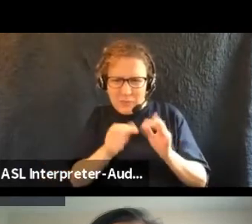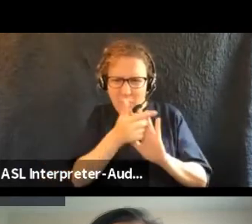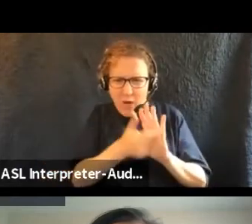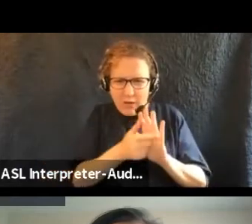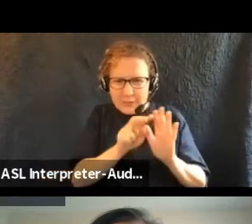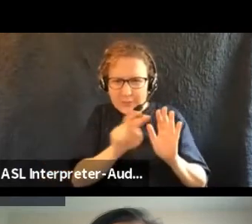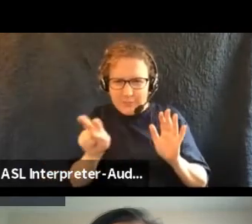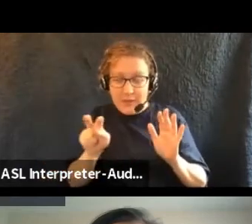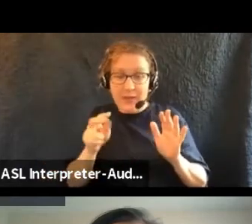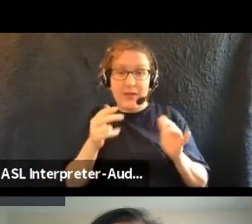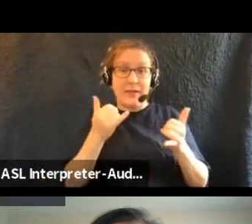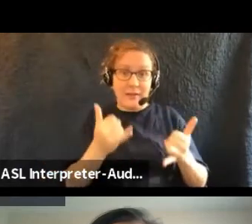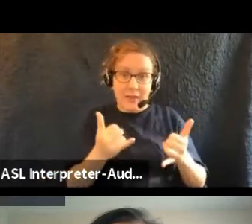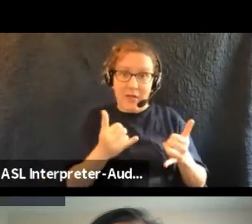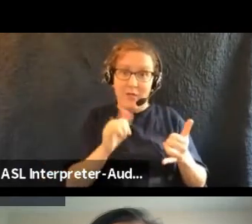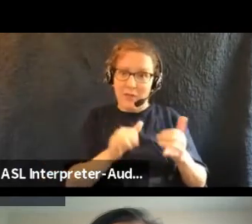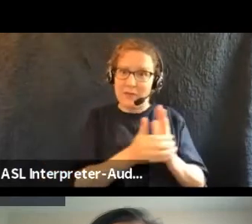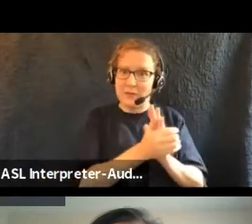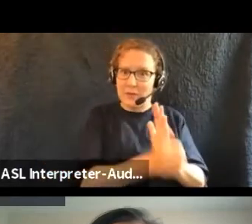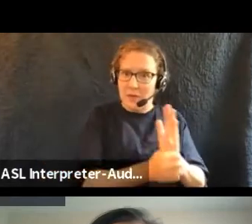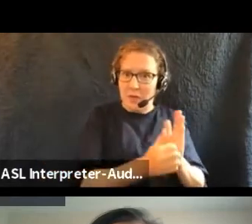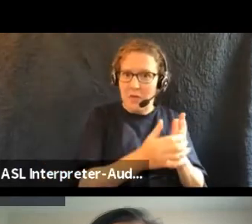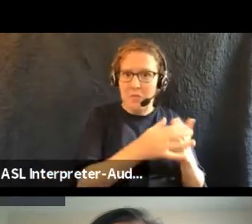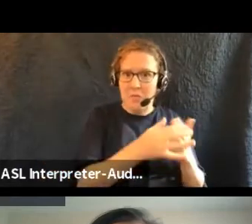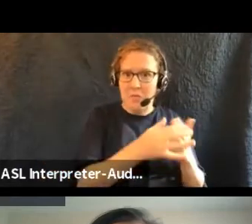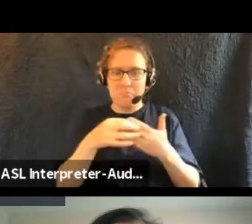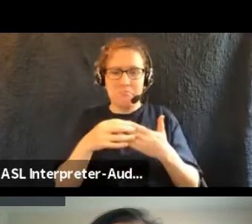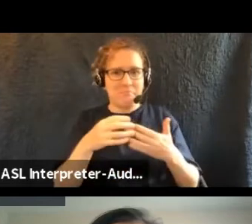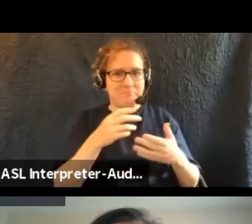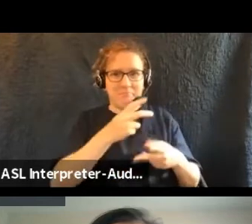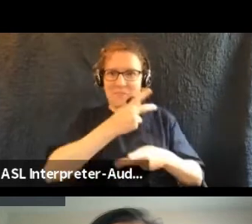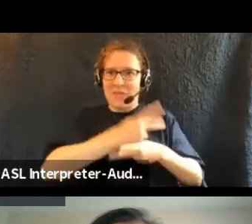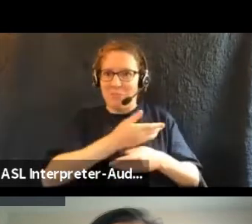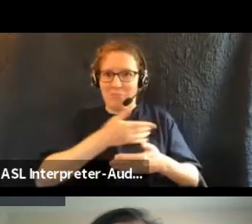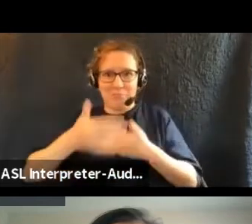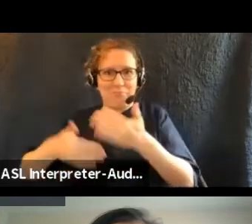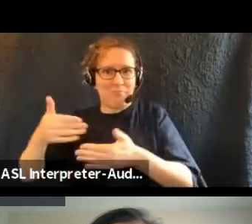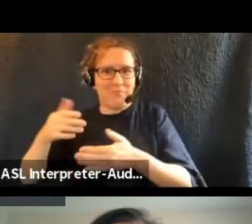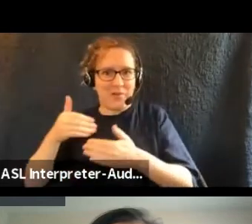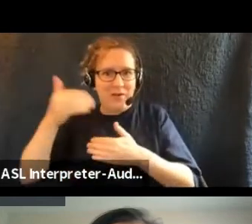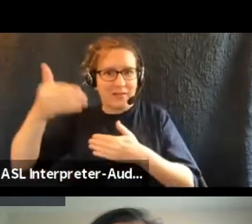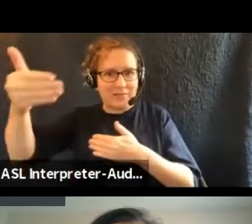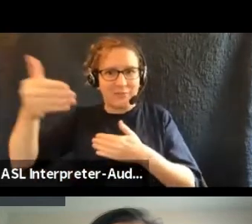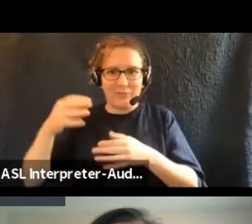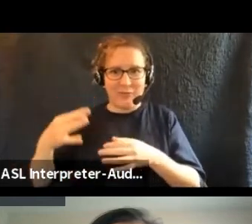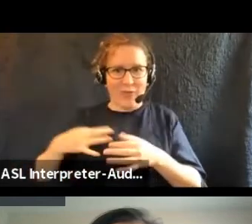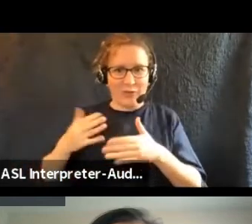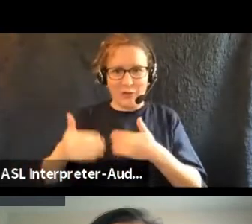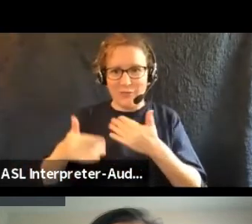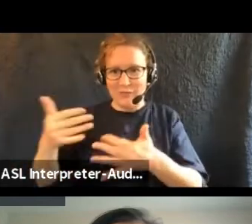This virtual internship also had regular meetings as a group, which was helpful, very helpful.